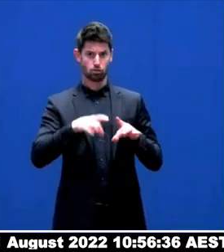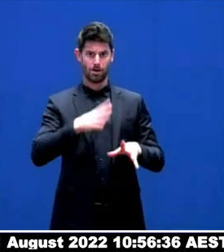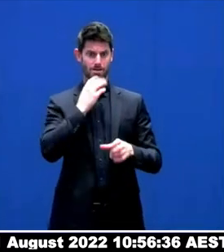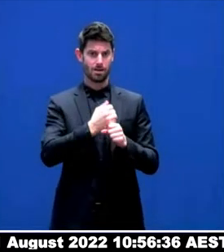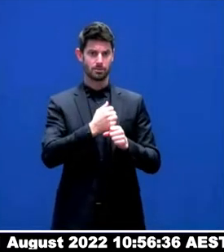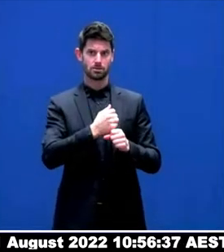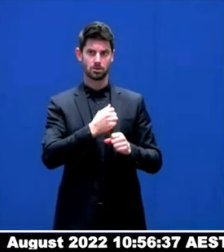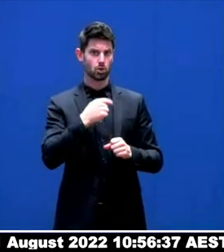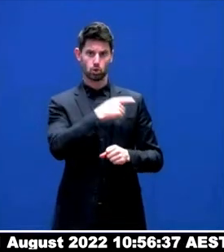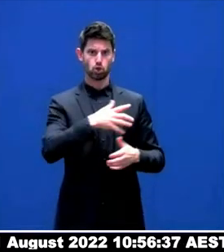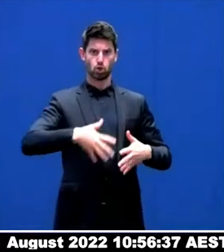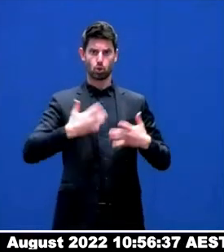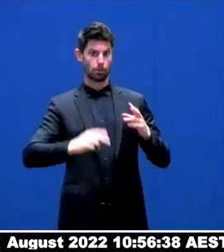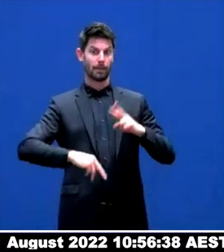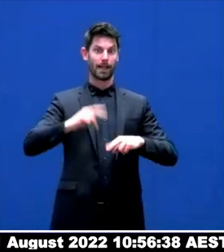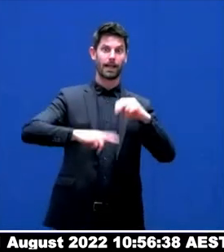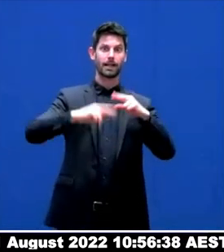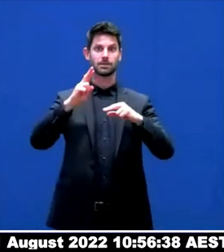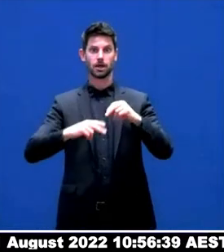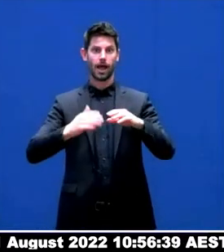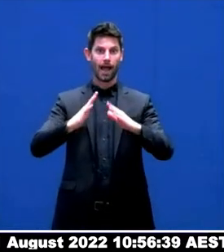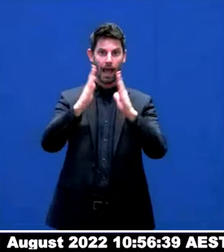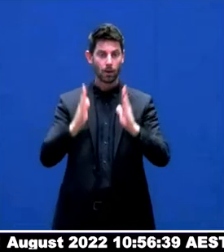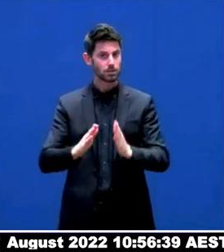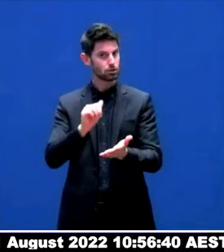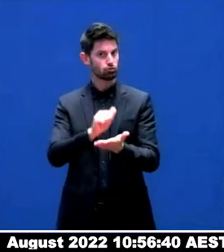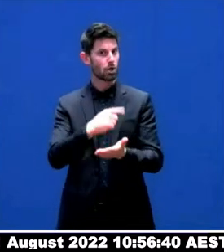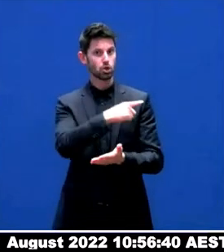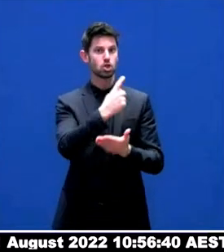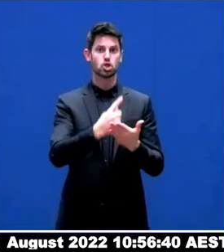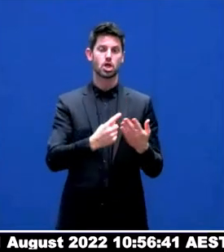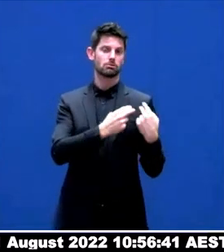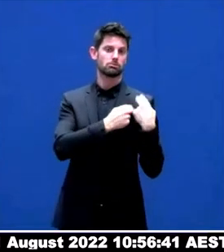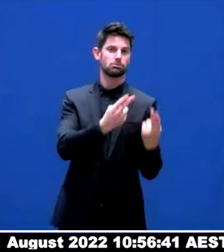the business of building social or accessible housing." Is it back to what I asked you earlier? DEBBIE MITCHELL: Yes.